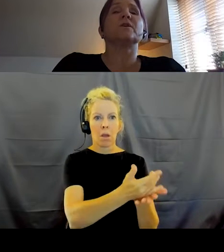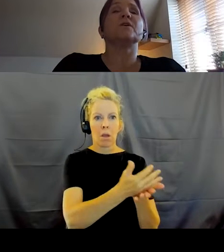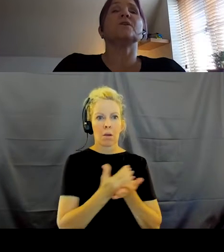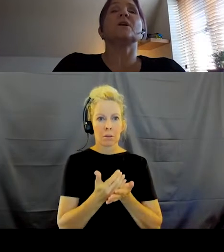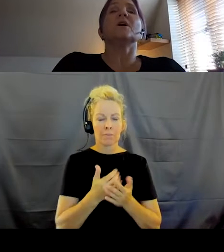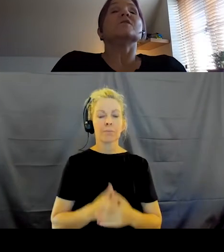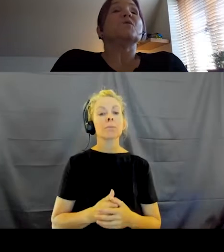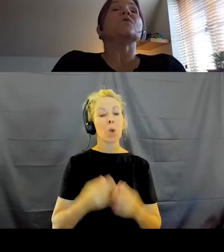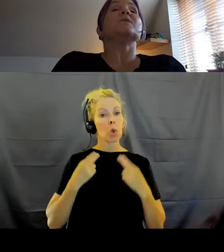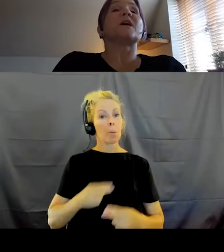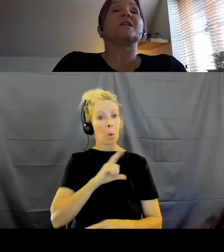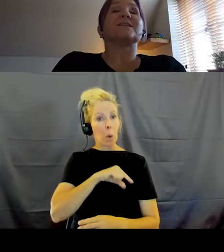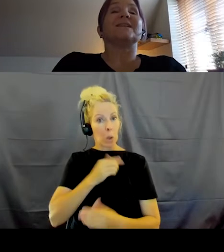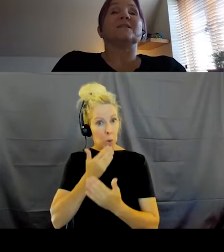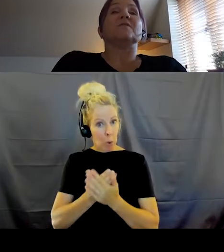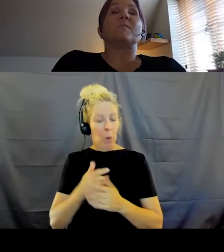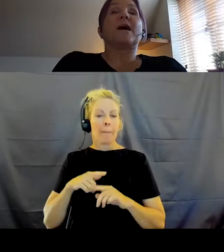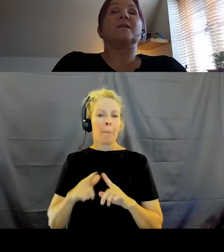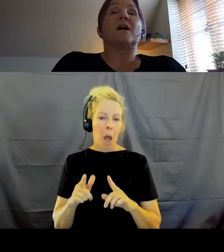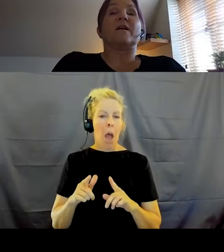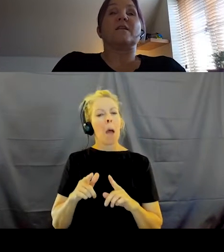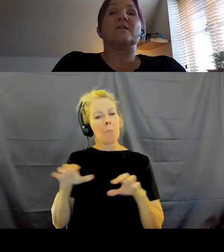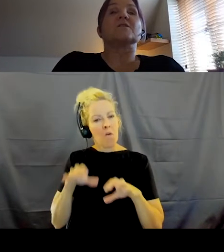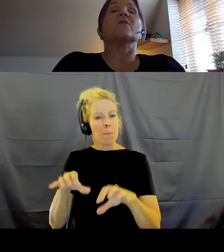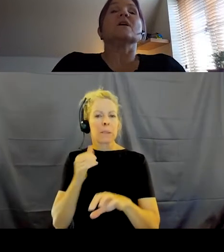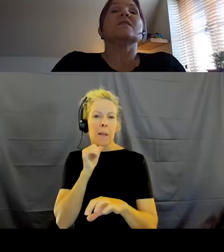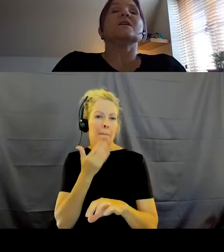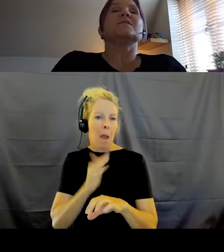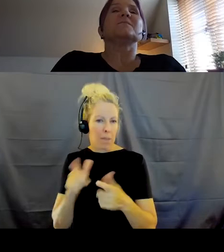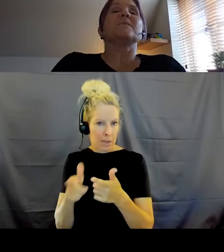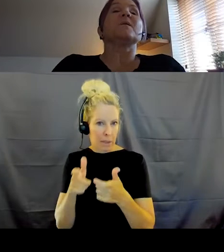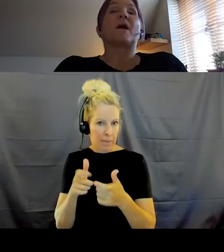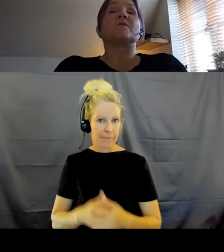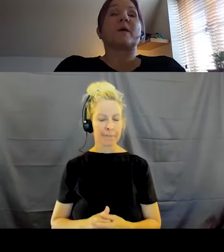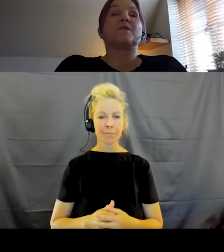very good, but the performance is not bad either. So things in that perspective are